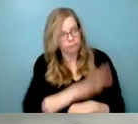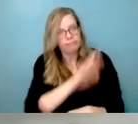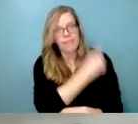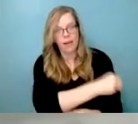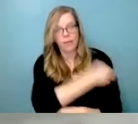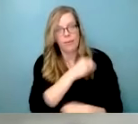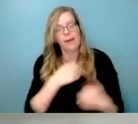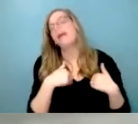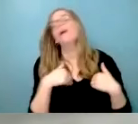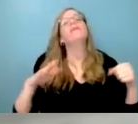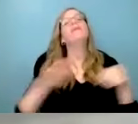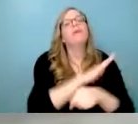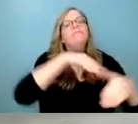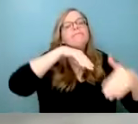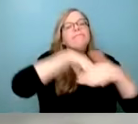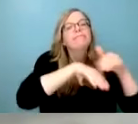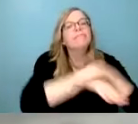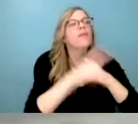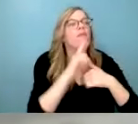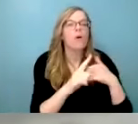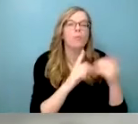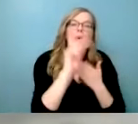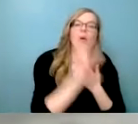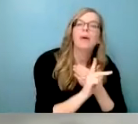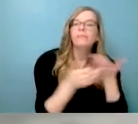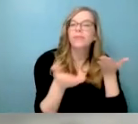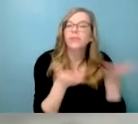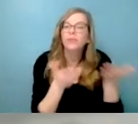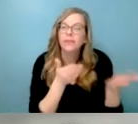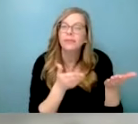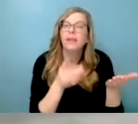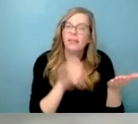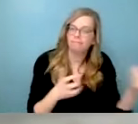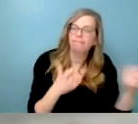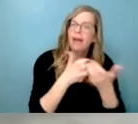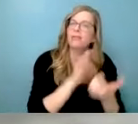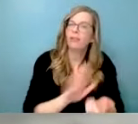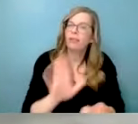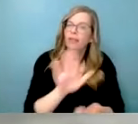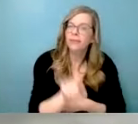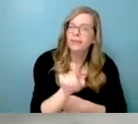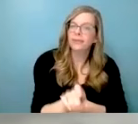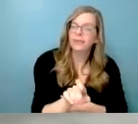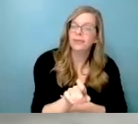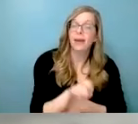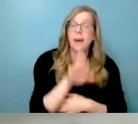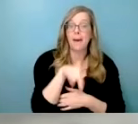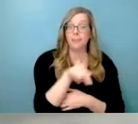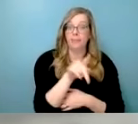programs and services designed to meet their needs and updates are required by law